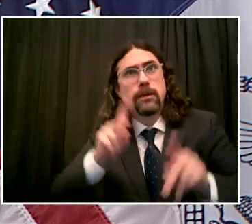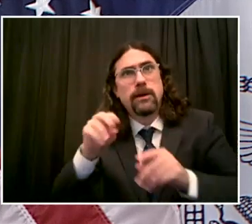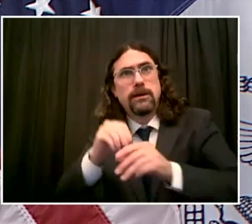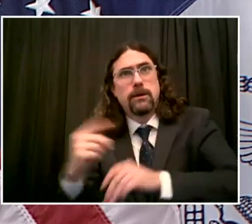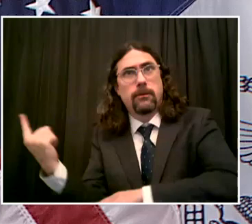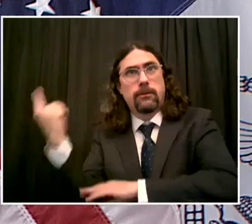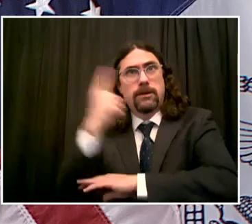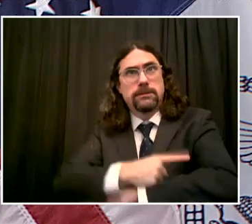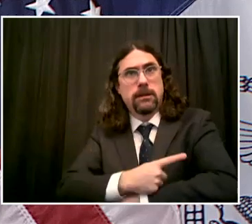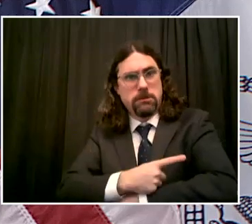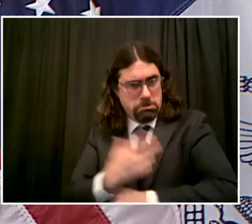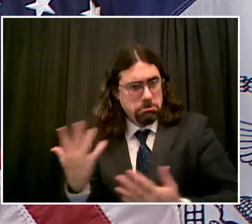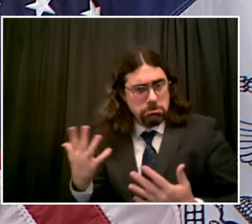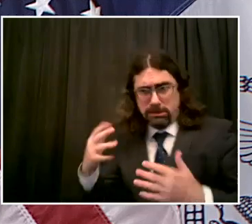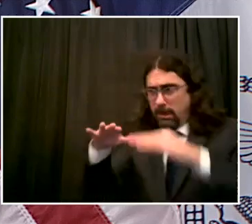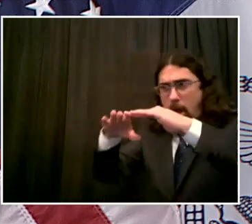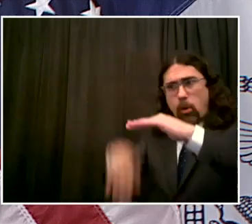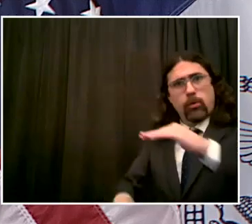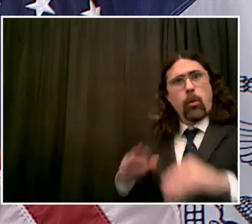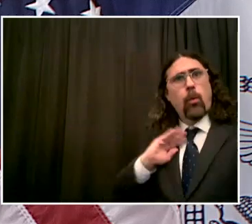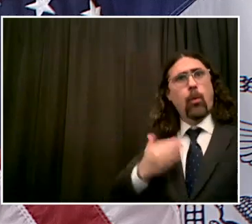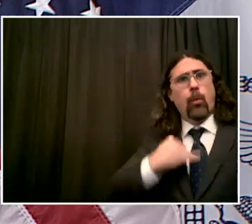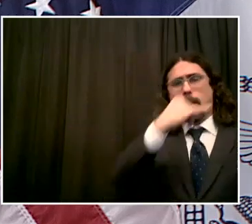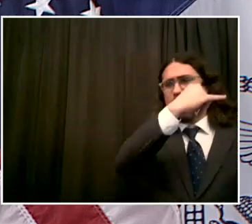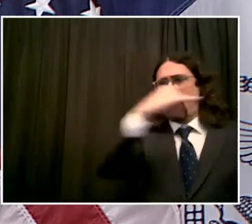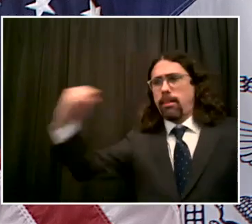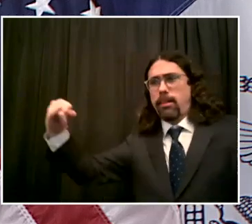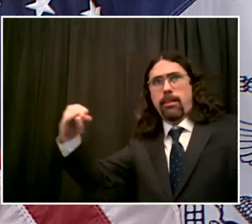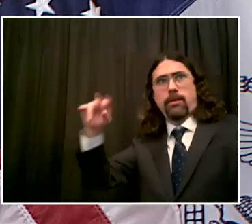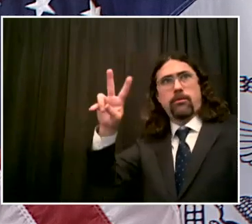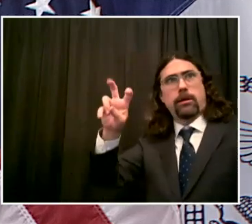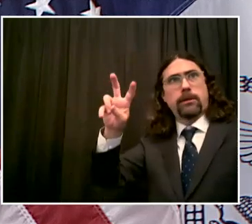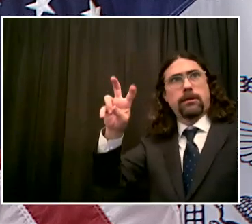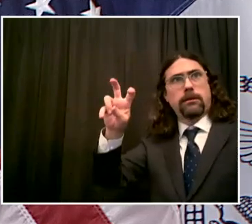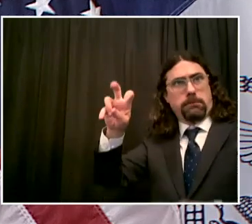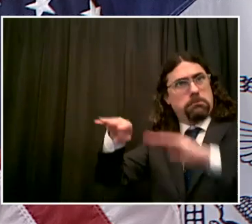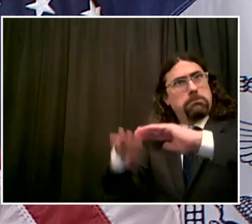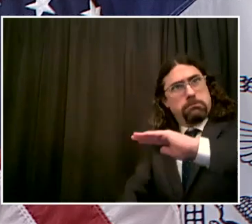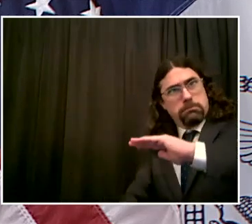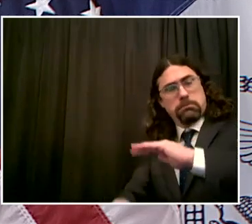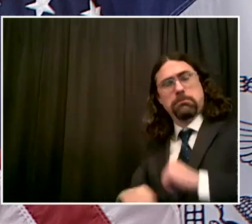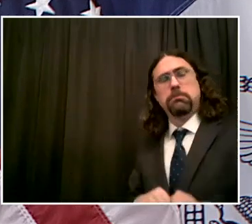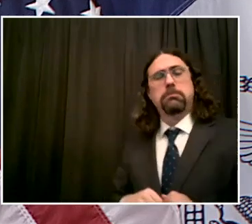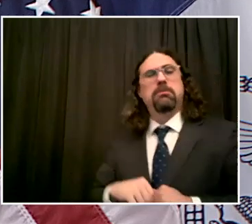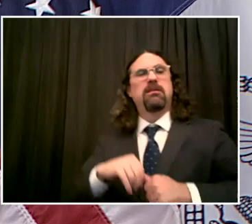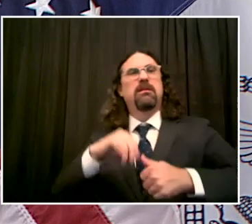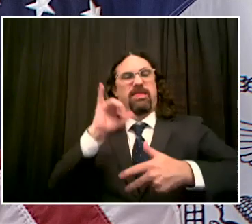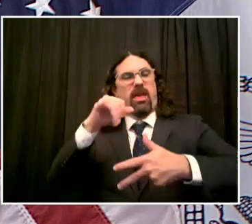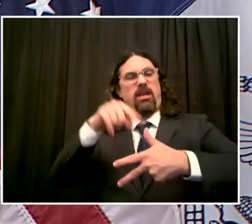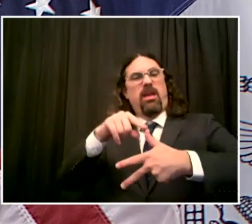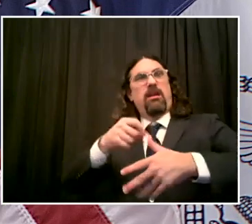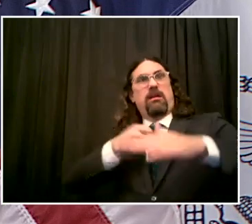PEOPLE. BELOW OUR THRESHOLD OF 200.